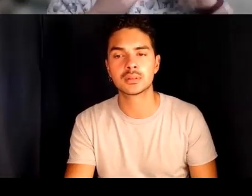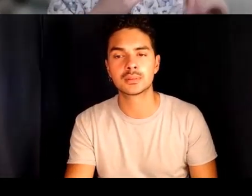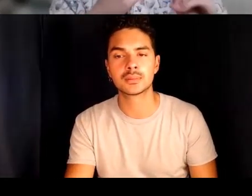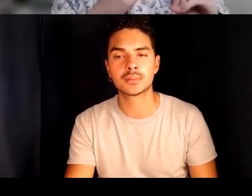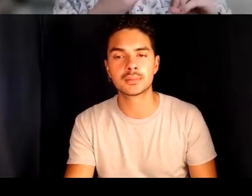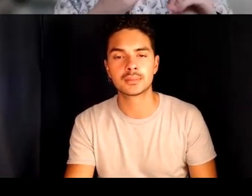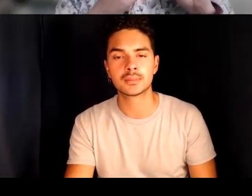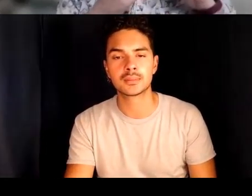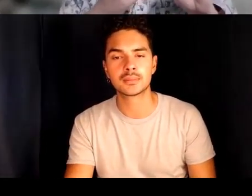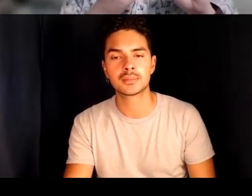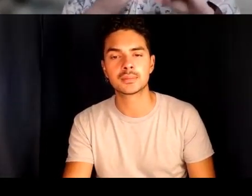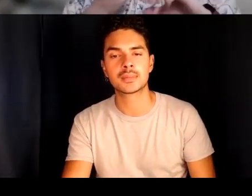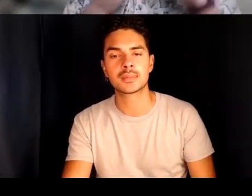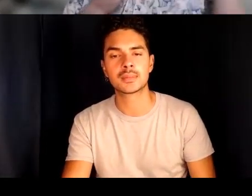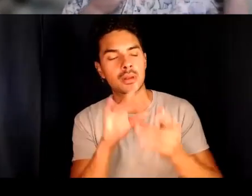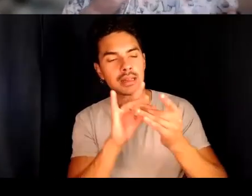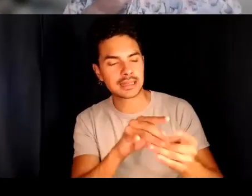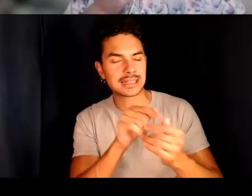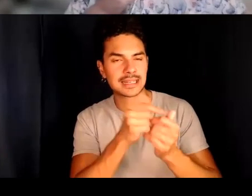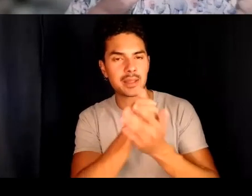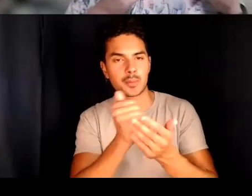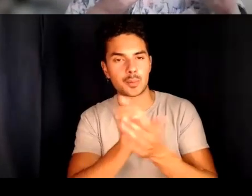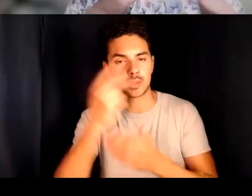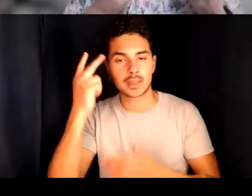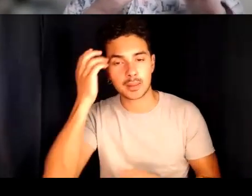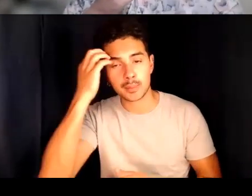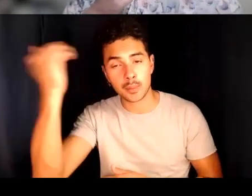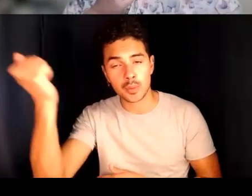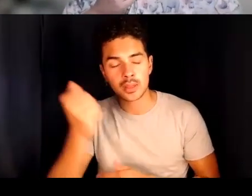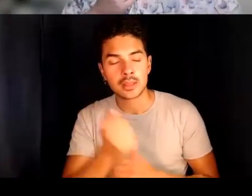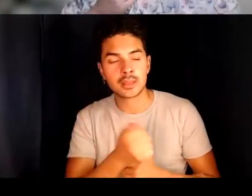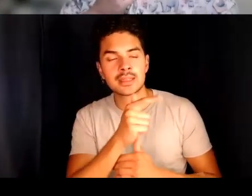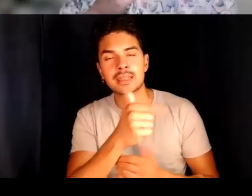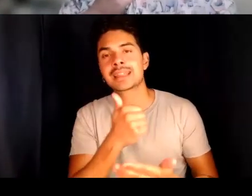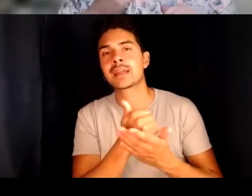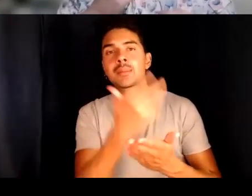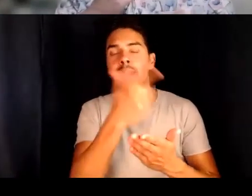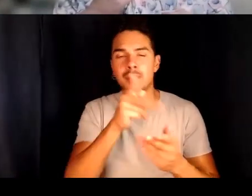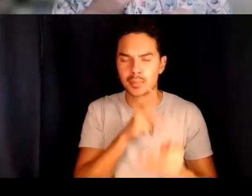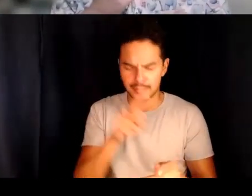can also come up a lot. So people might focus on a specific event or memory